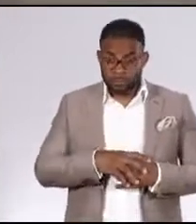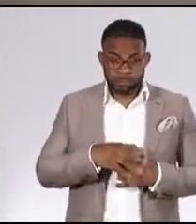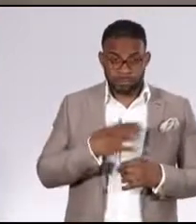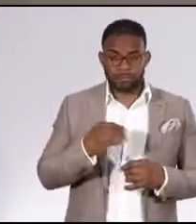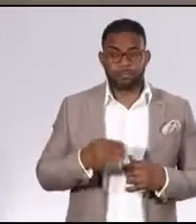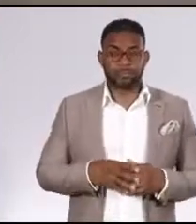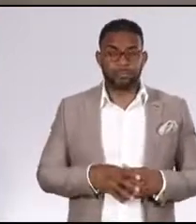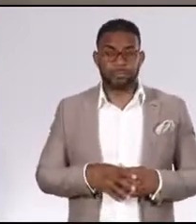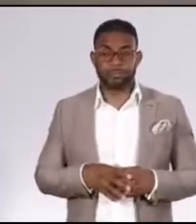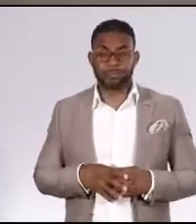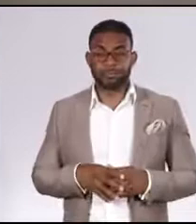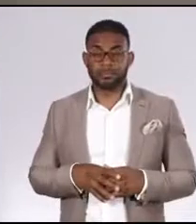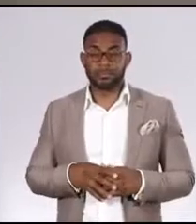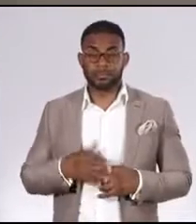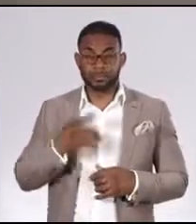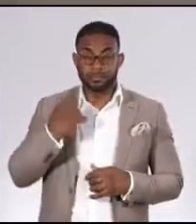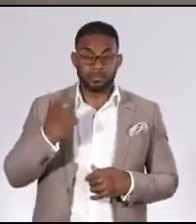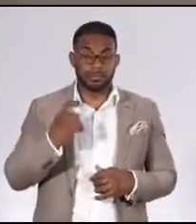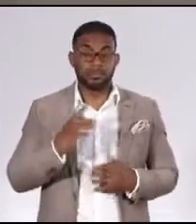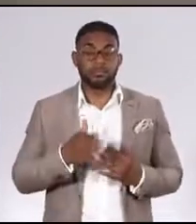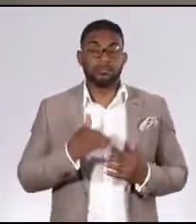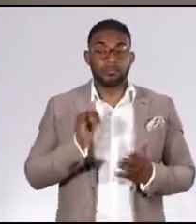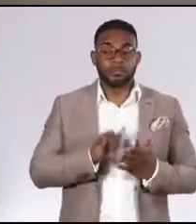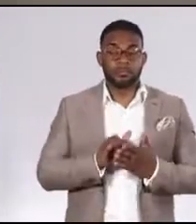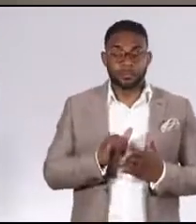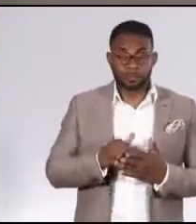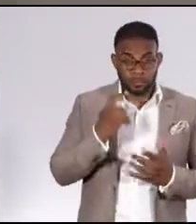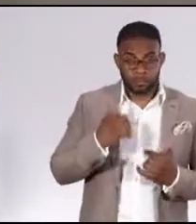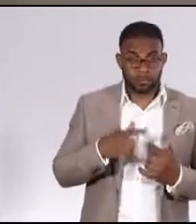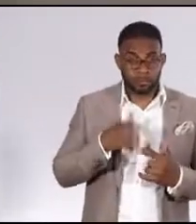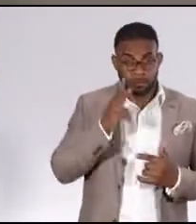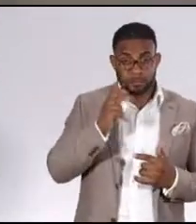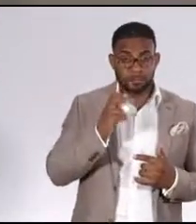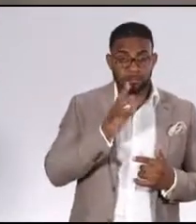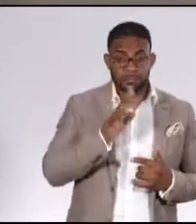but because it's almost impossible for me to hear speech and noise.